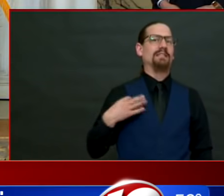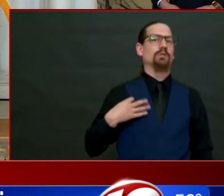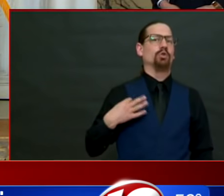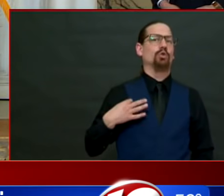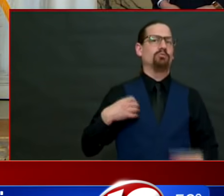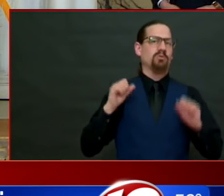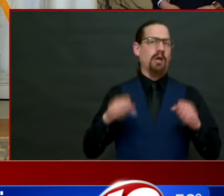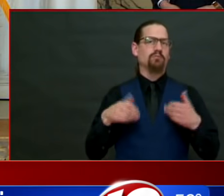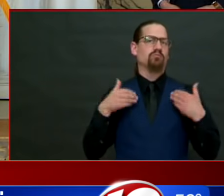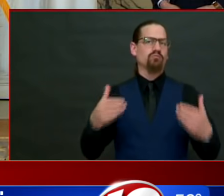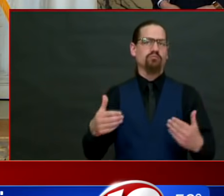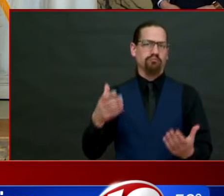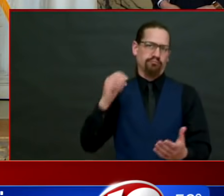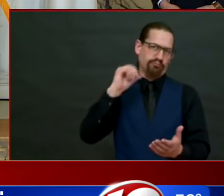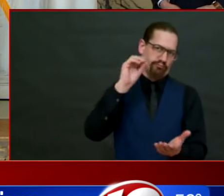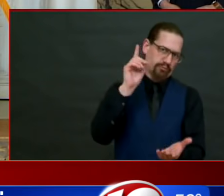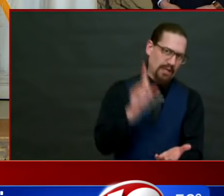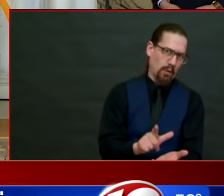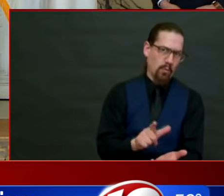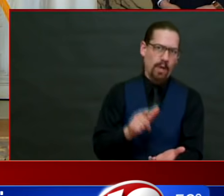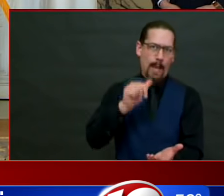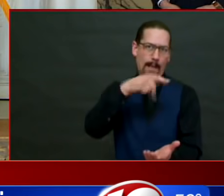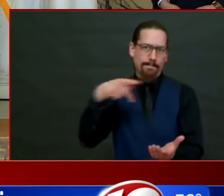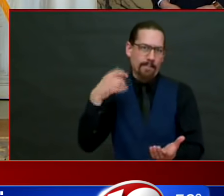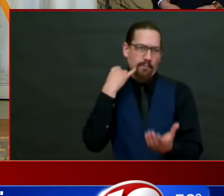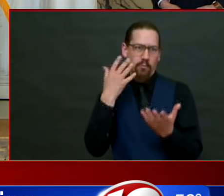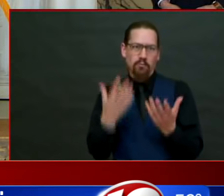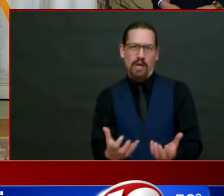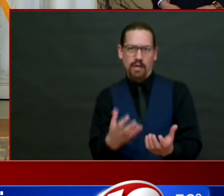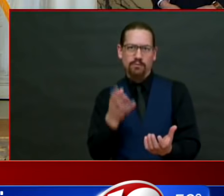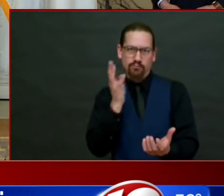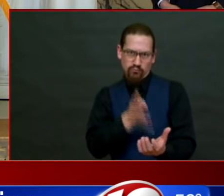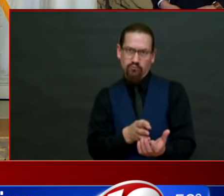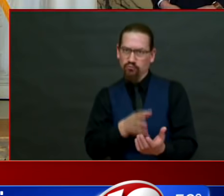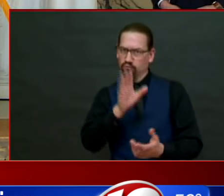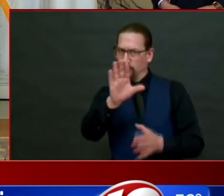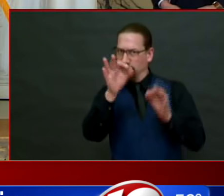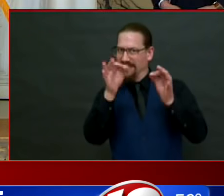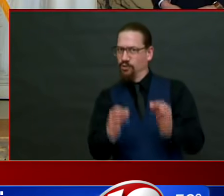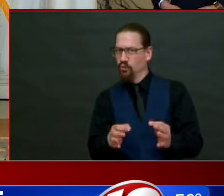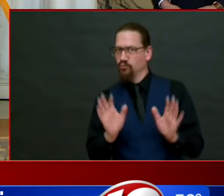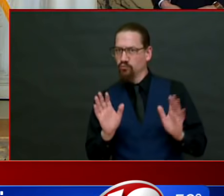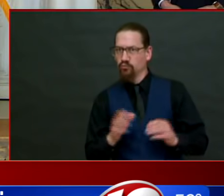YOUR -- THIS IS OPT-IN. ALL OF YOUR DATA WILL REMAIN